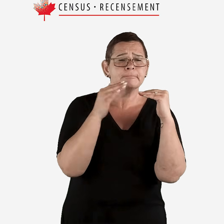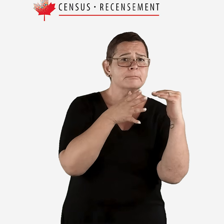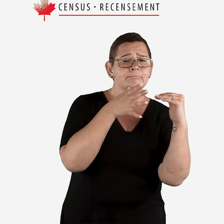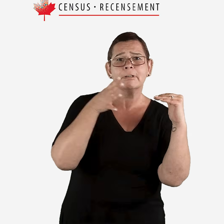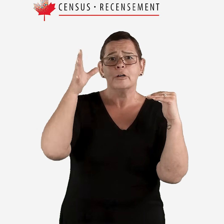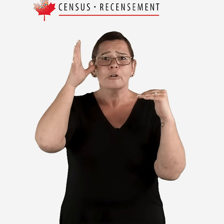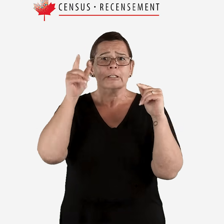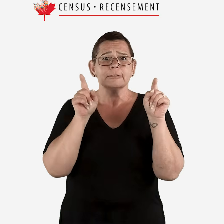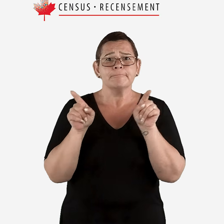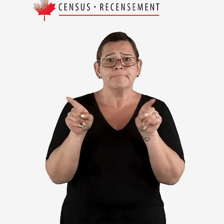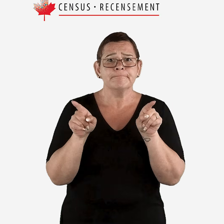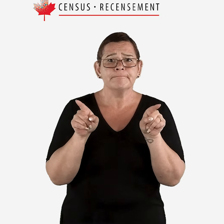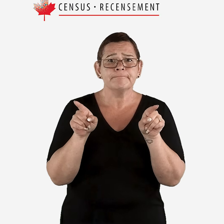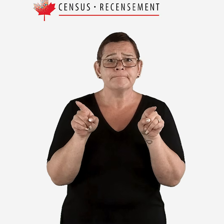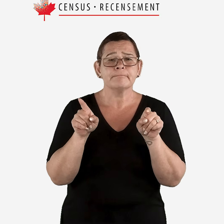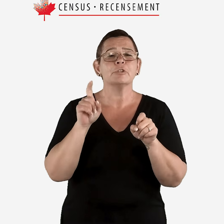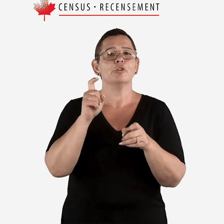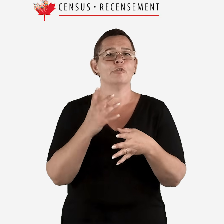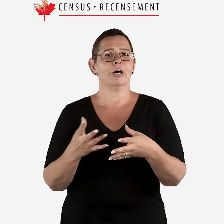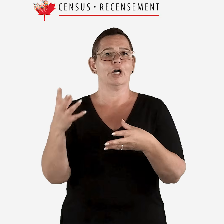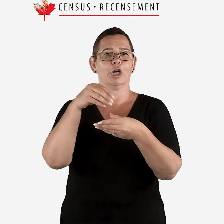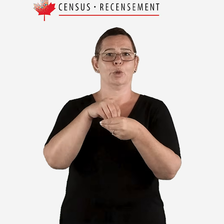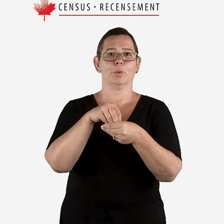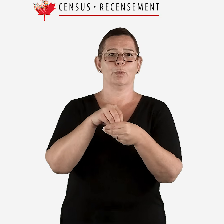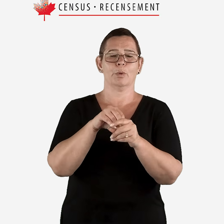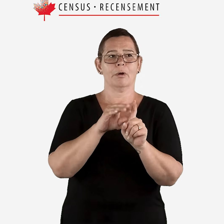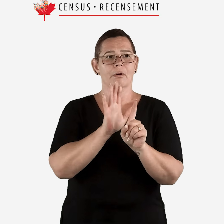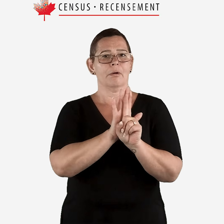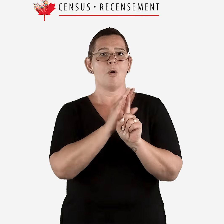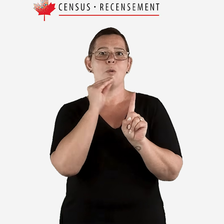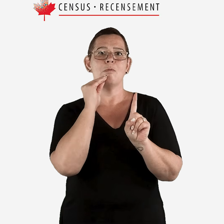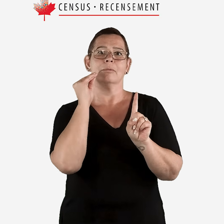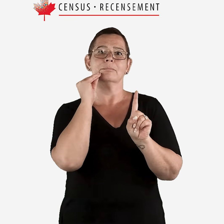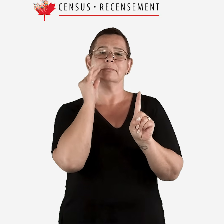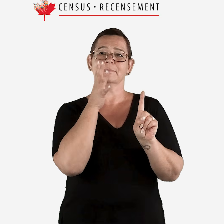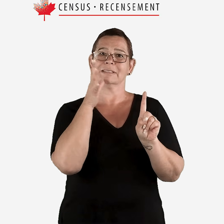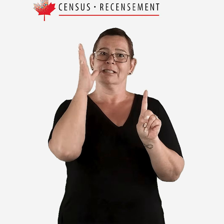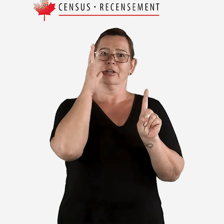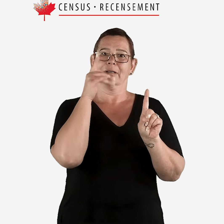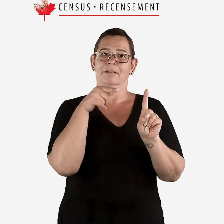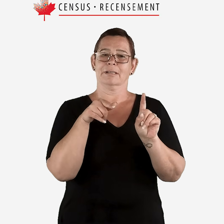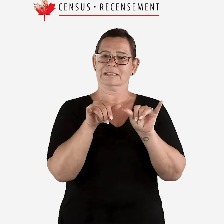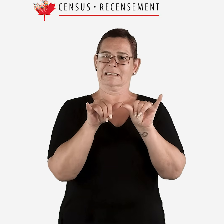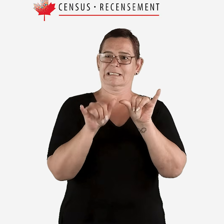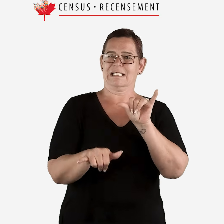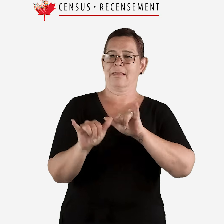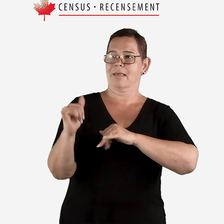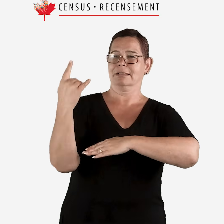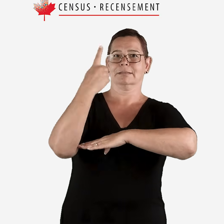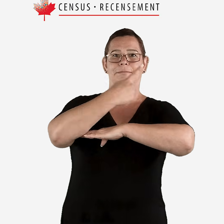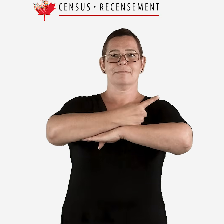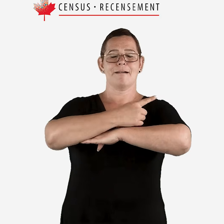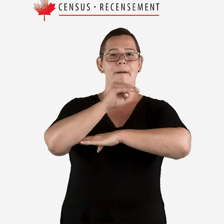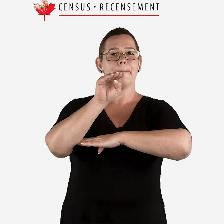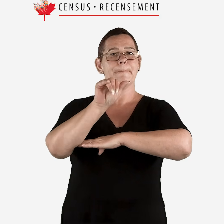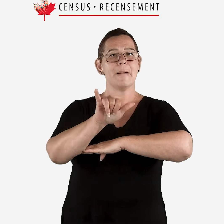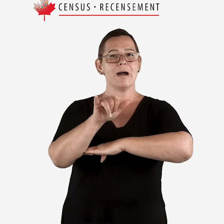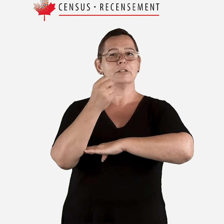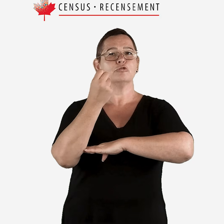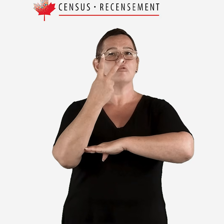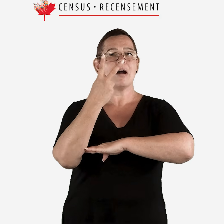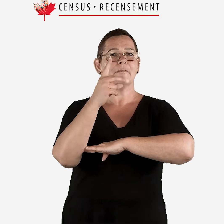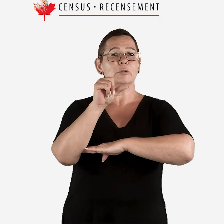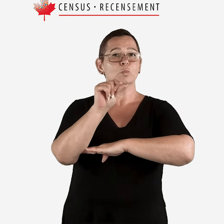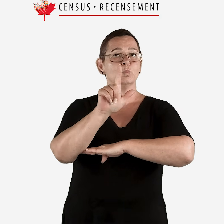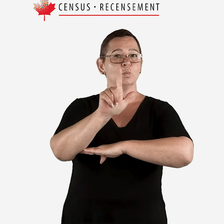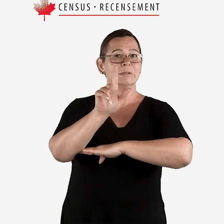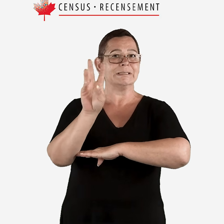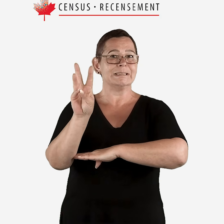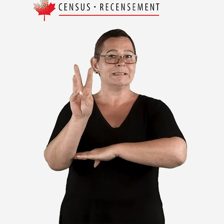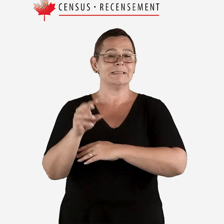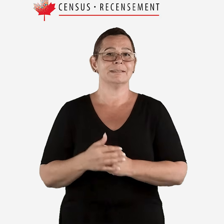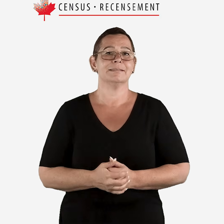each parent should be included in the home of the parent with whom they are staying on May 12, 2026.